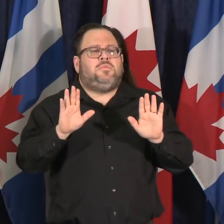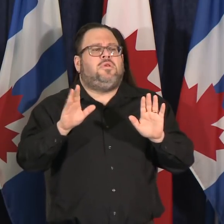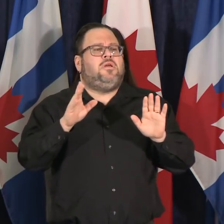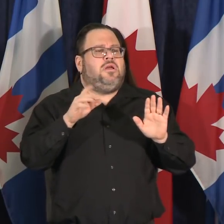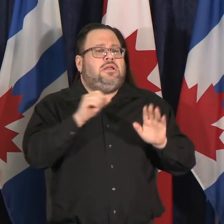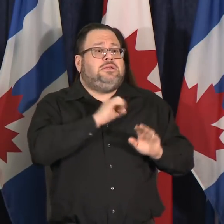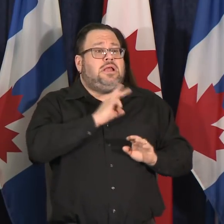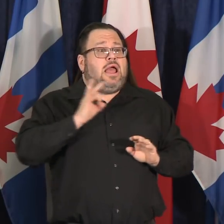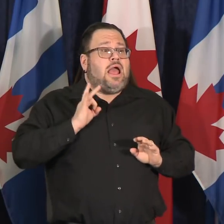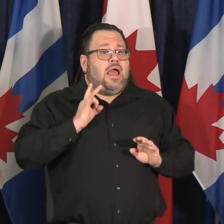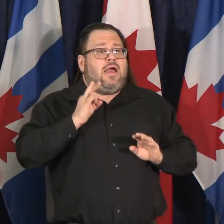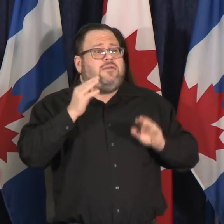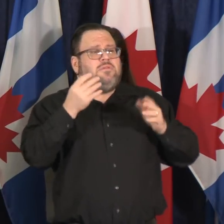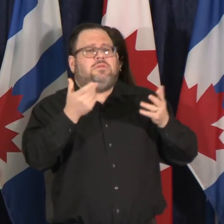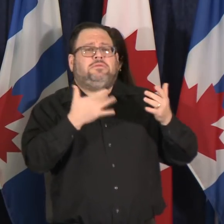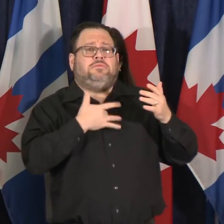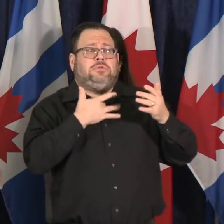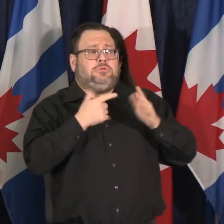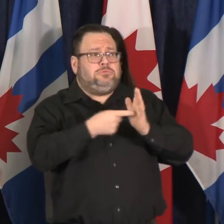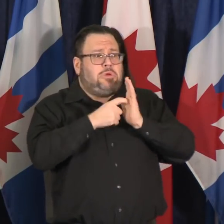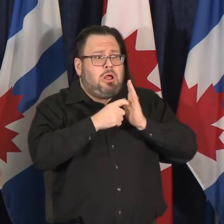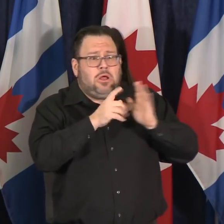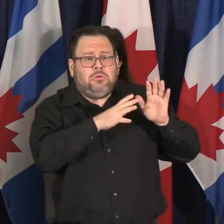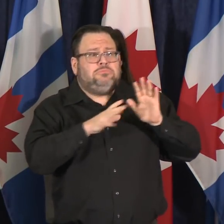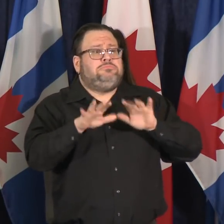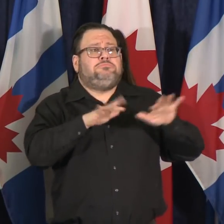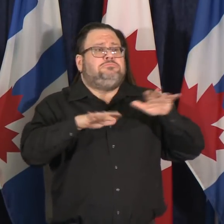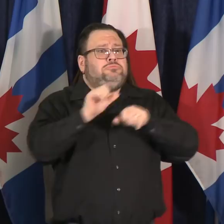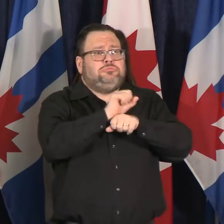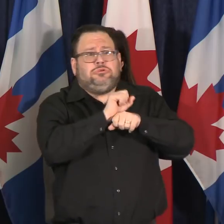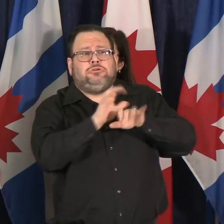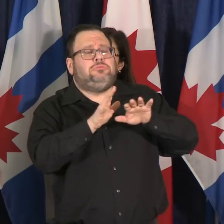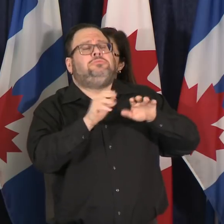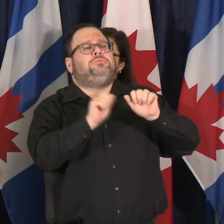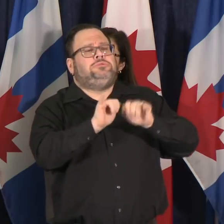we announced would be suspended earlier this week further service impacts